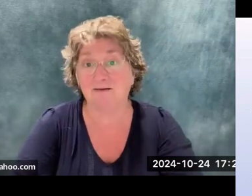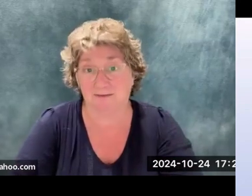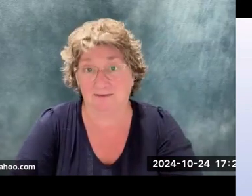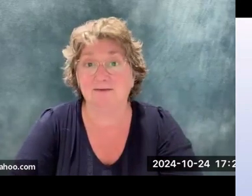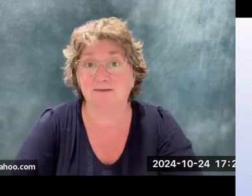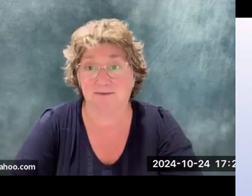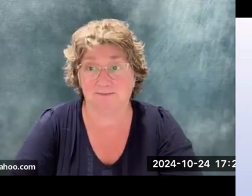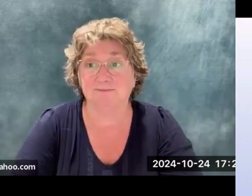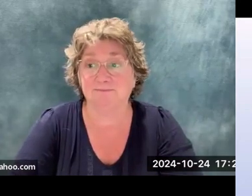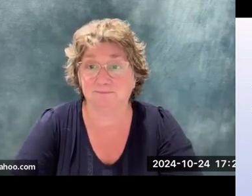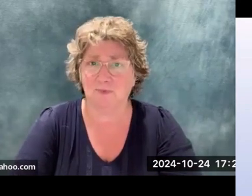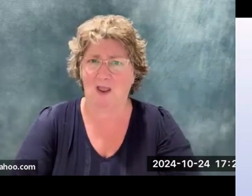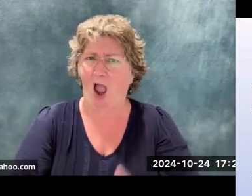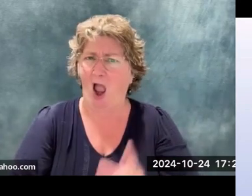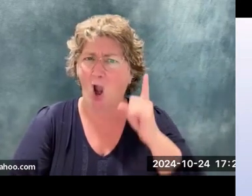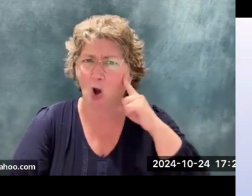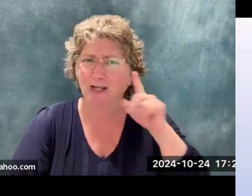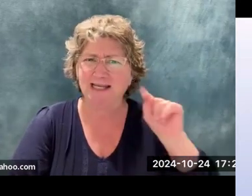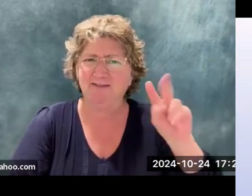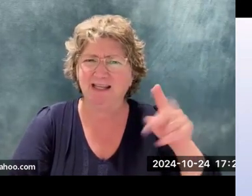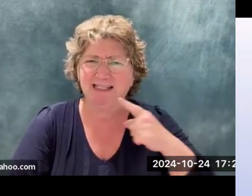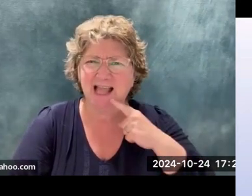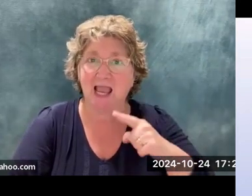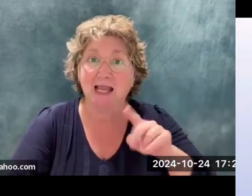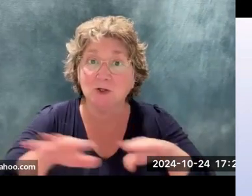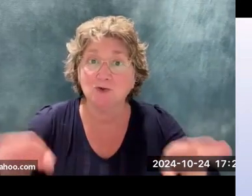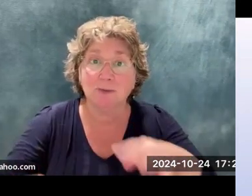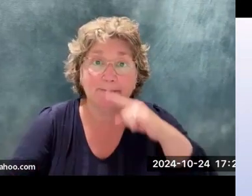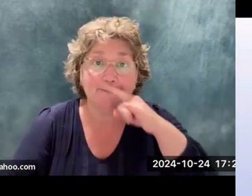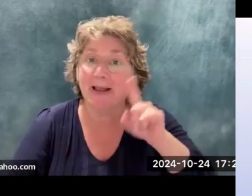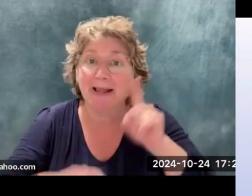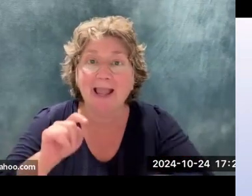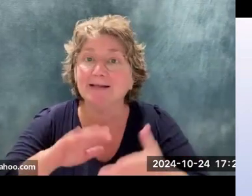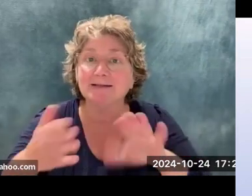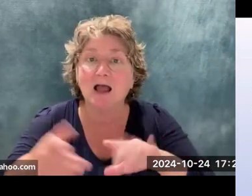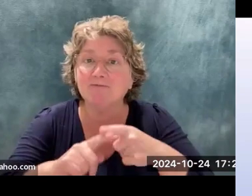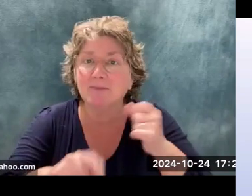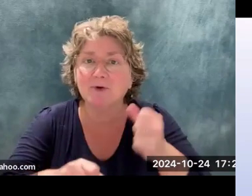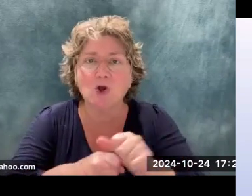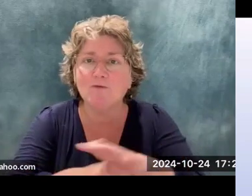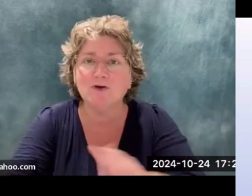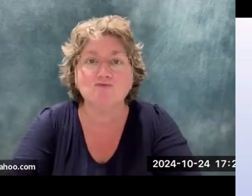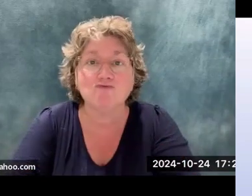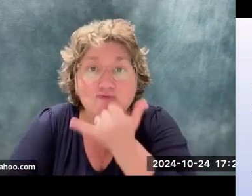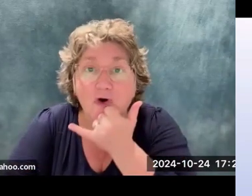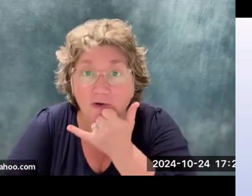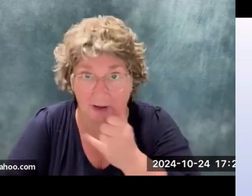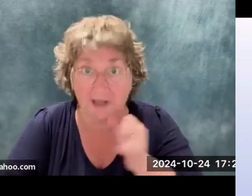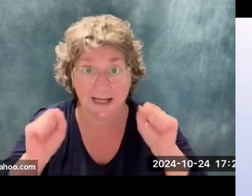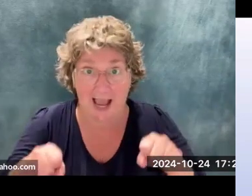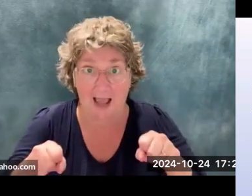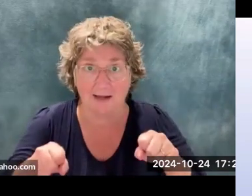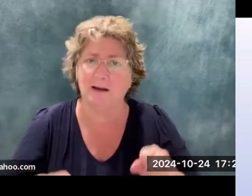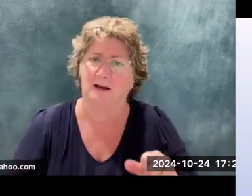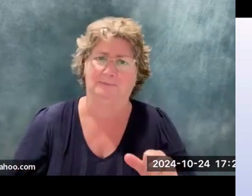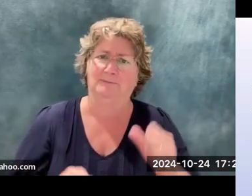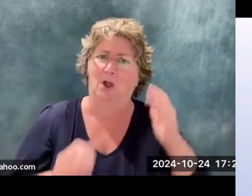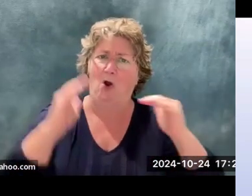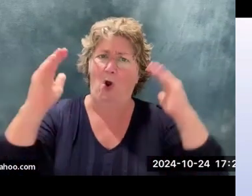They can die of COVID. Not as common as in the elderly, of course. We even had a thousand, more than a thousand deaths in five to 18 year olds.